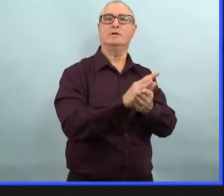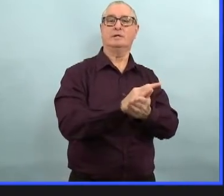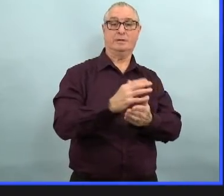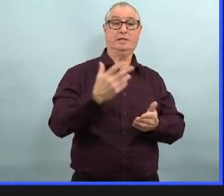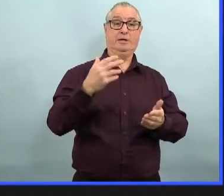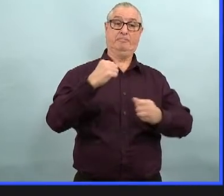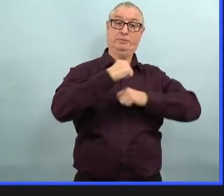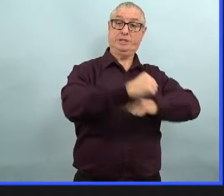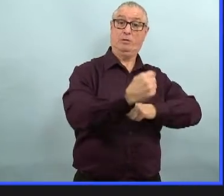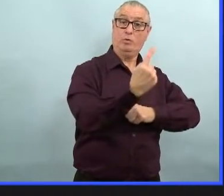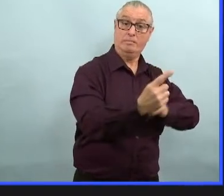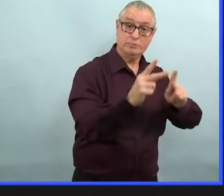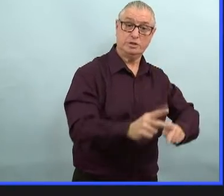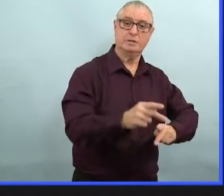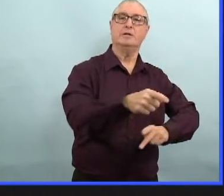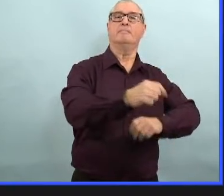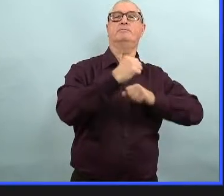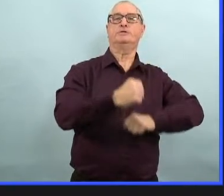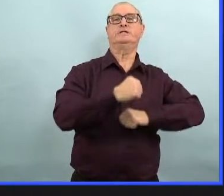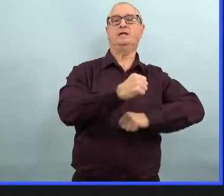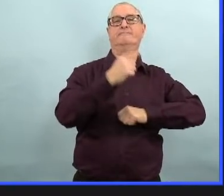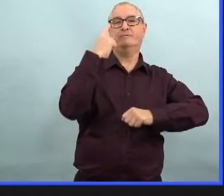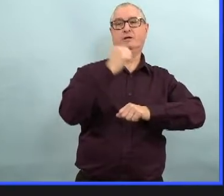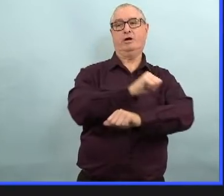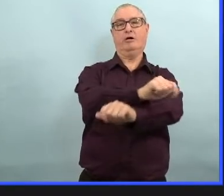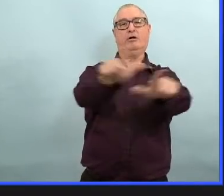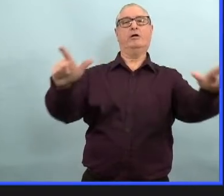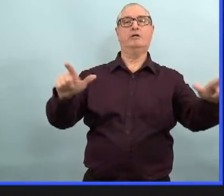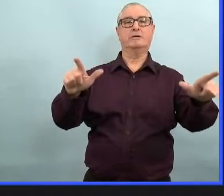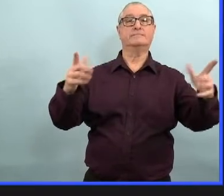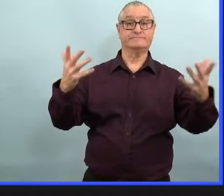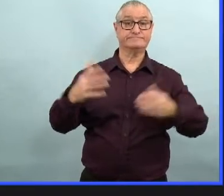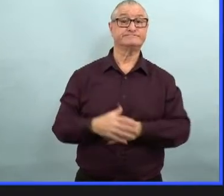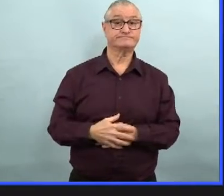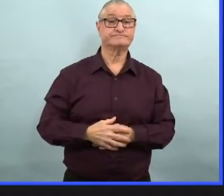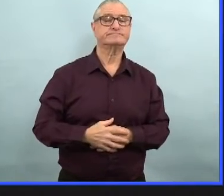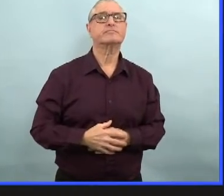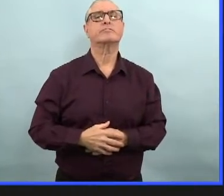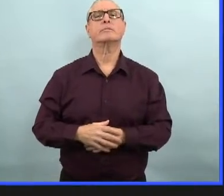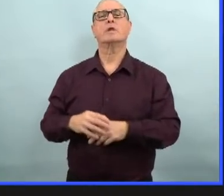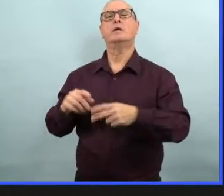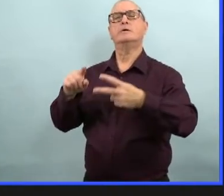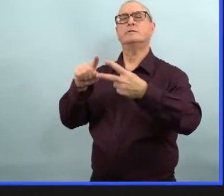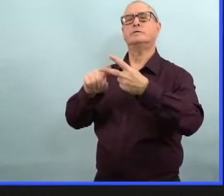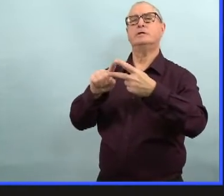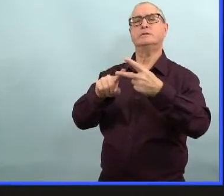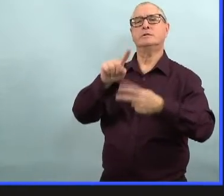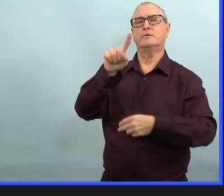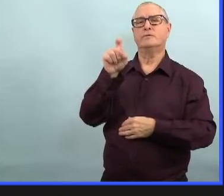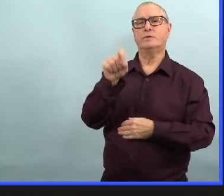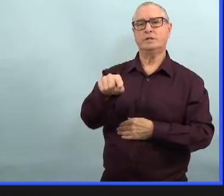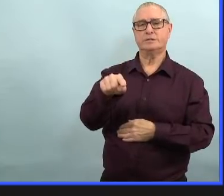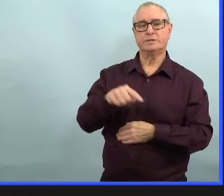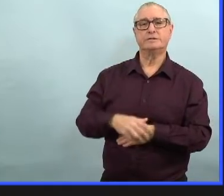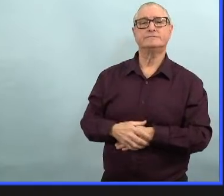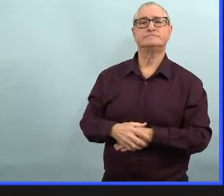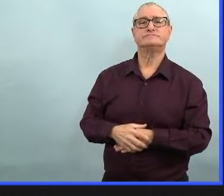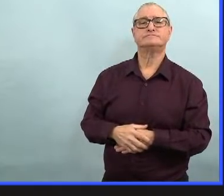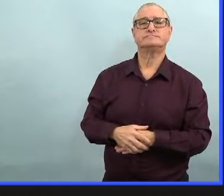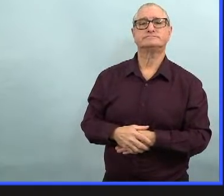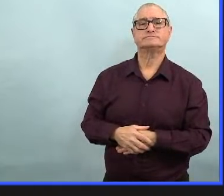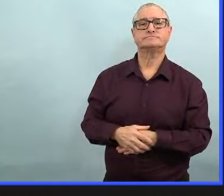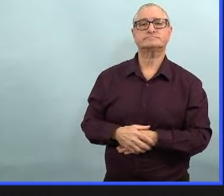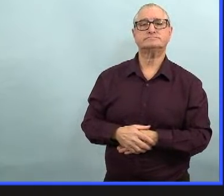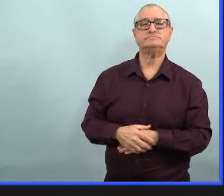okay thank you for that and just maybe a more scientific question just with all these growing